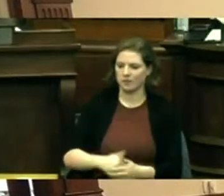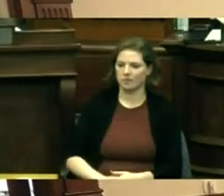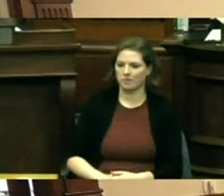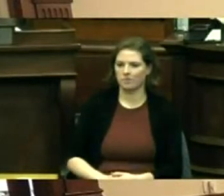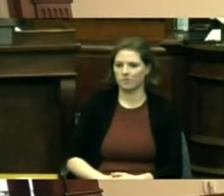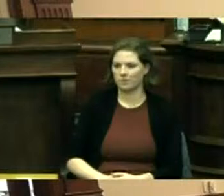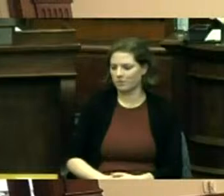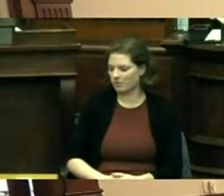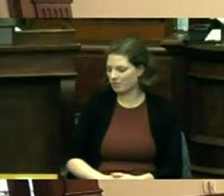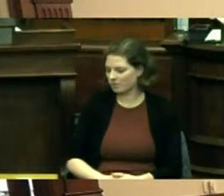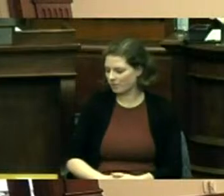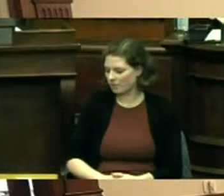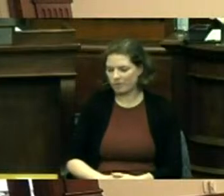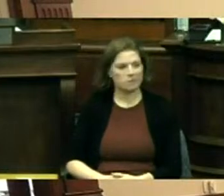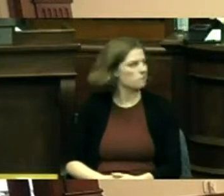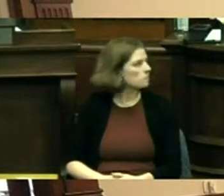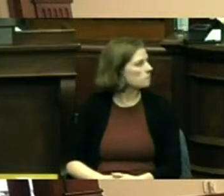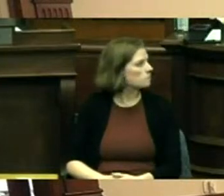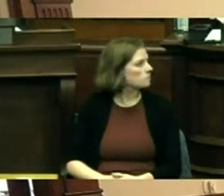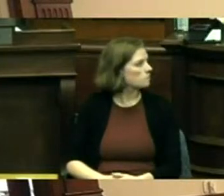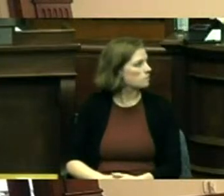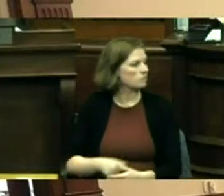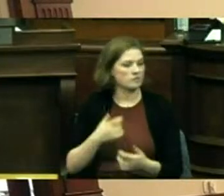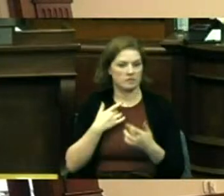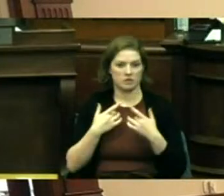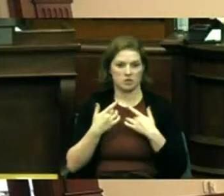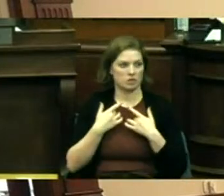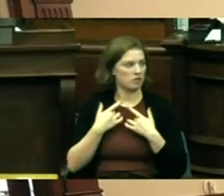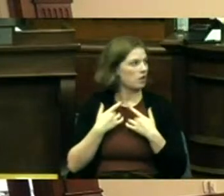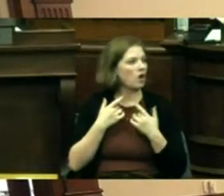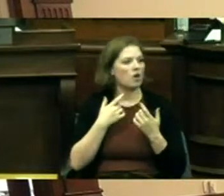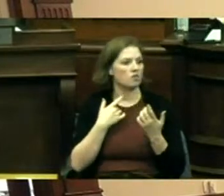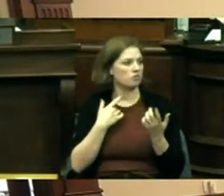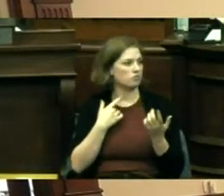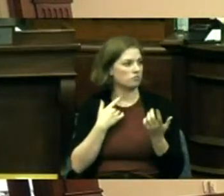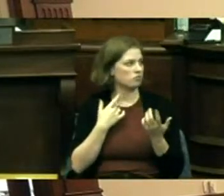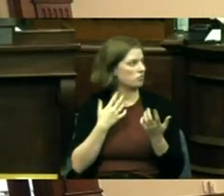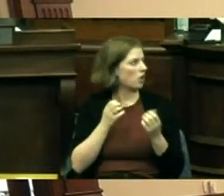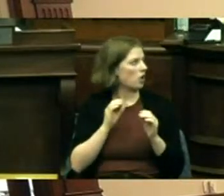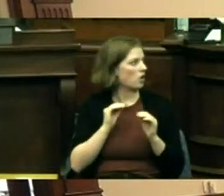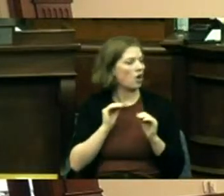relationship there. Right. It's to sweep. It's to street sweep there. Okay. Thank you,